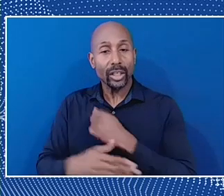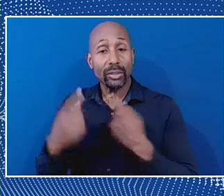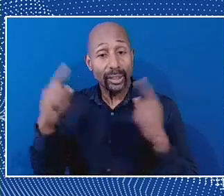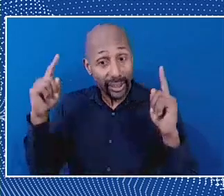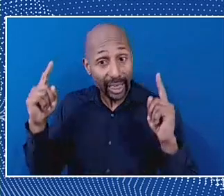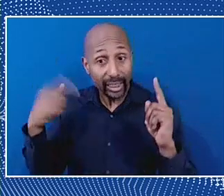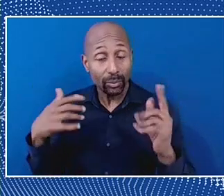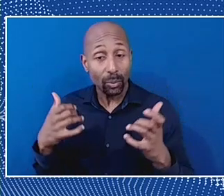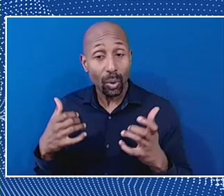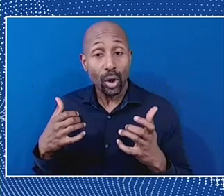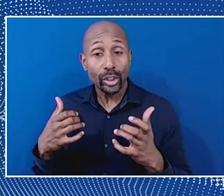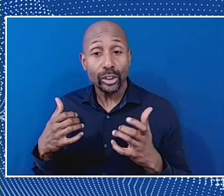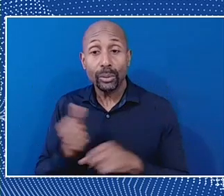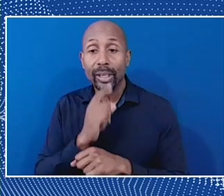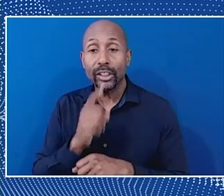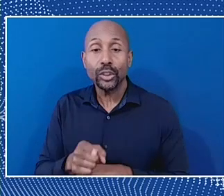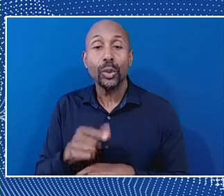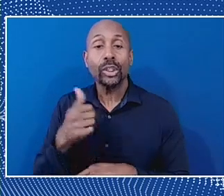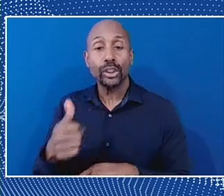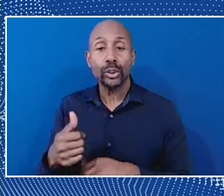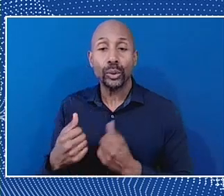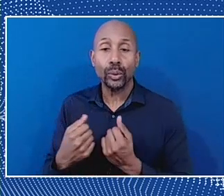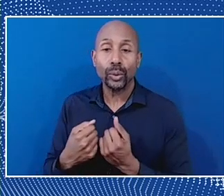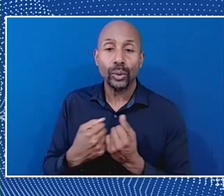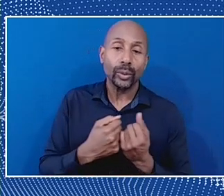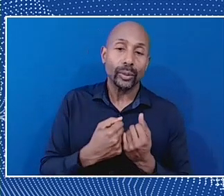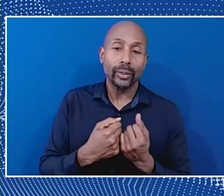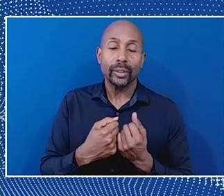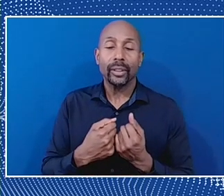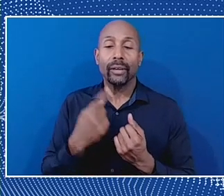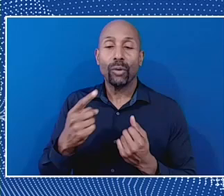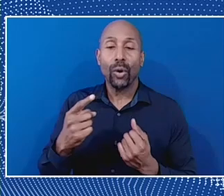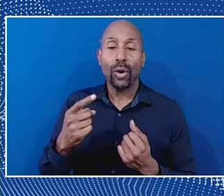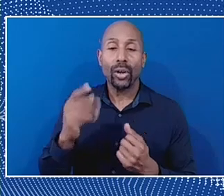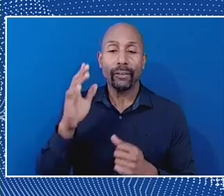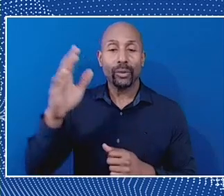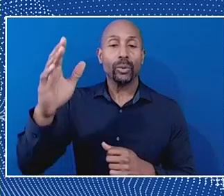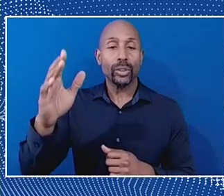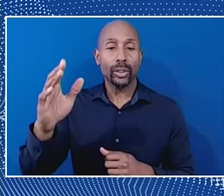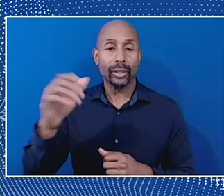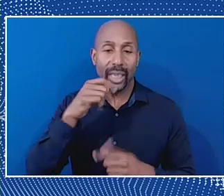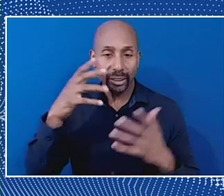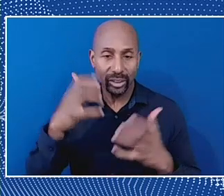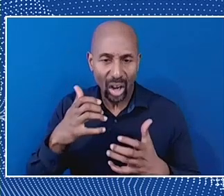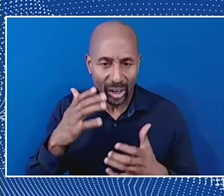It is their energy that can be focused on solving huge systemic problems in all fields instead of having them squander